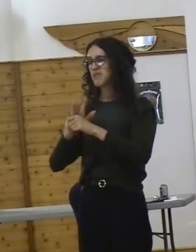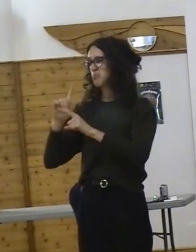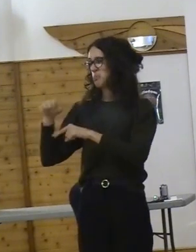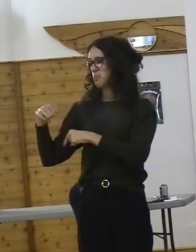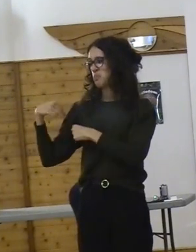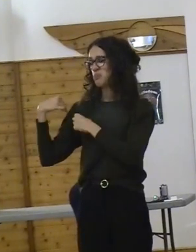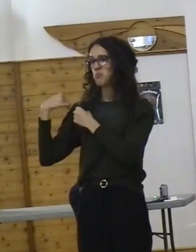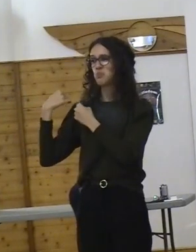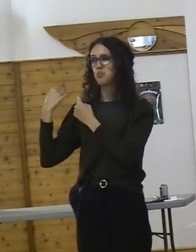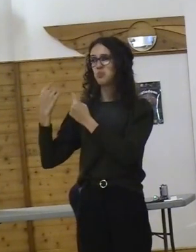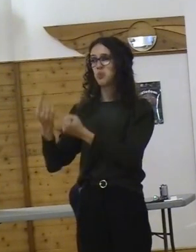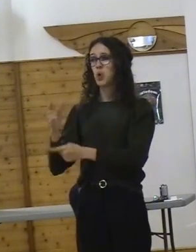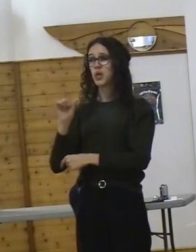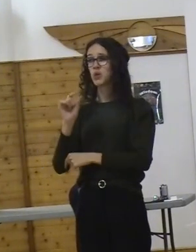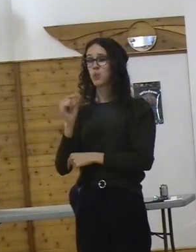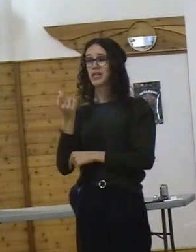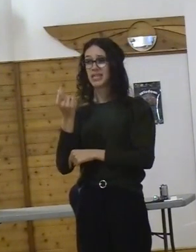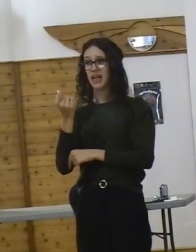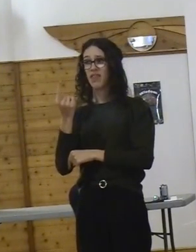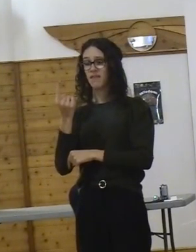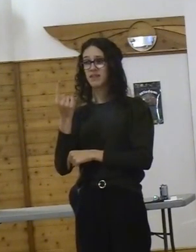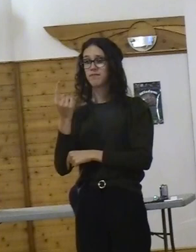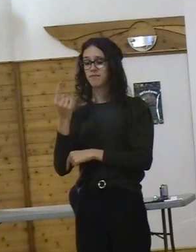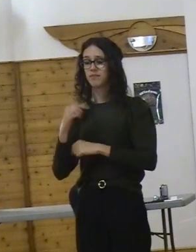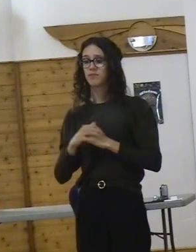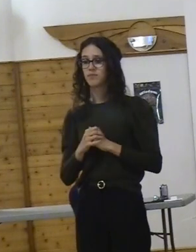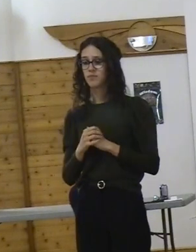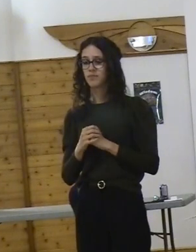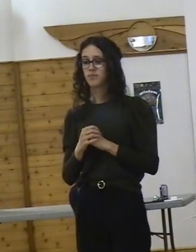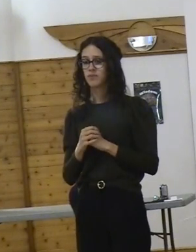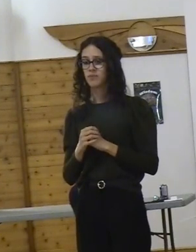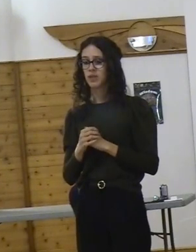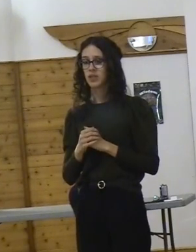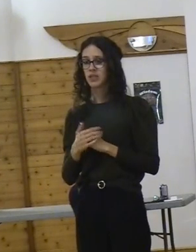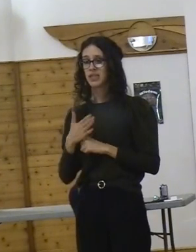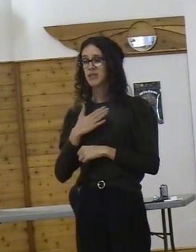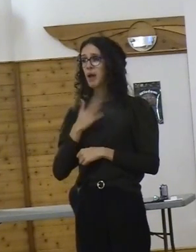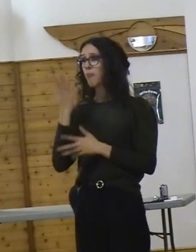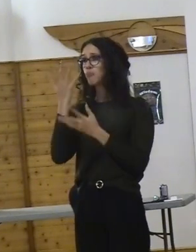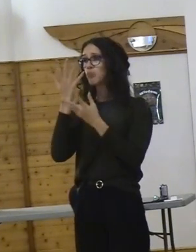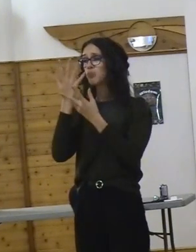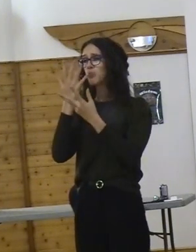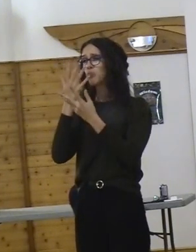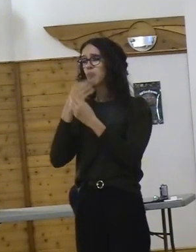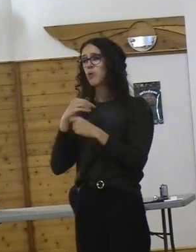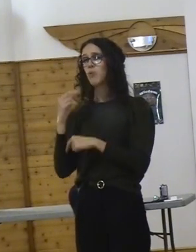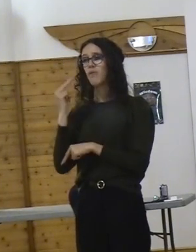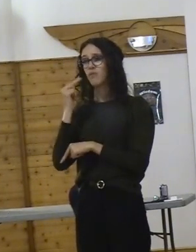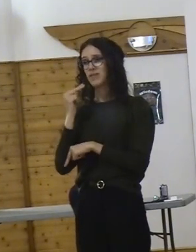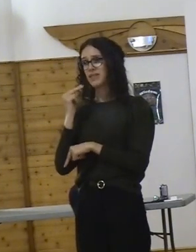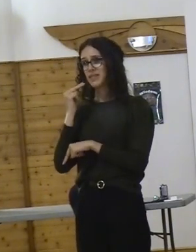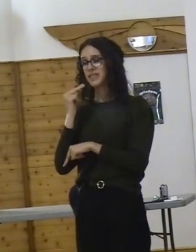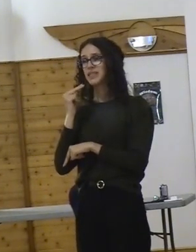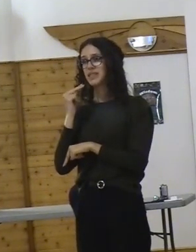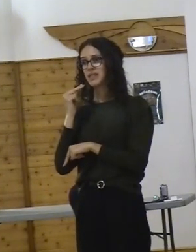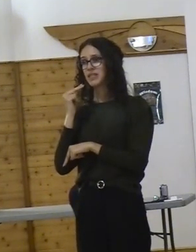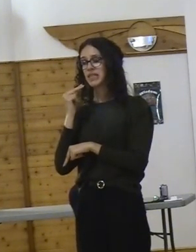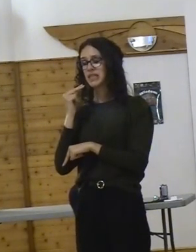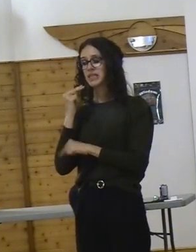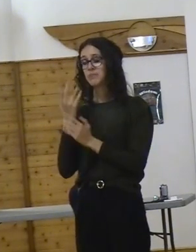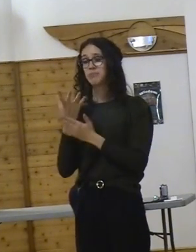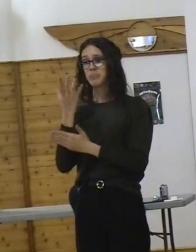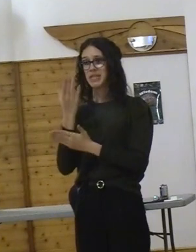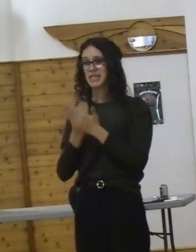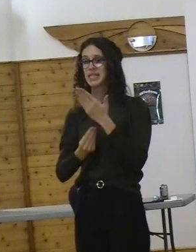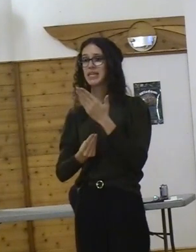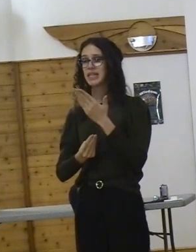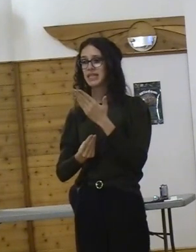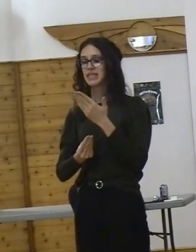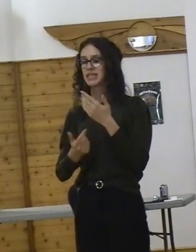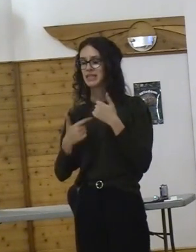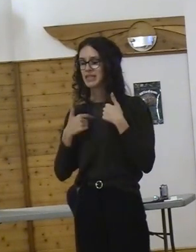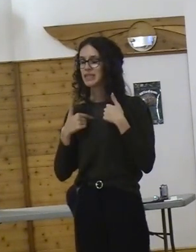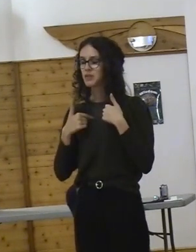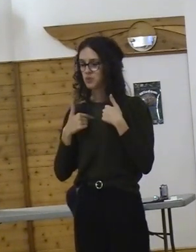I realized that when Tanya went missing, my beautiful niece, I said, I think it's time.